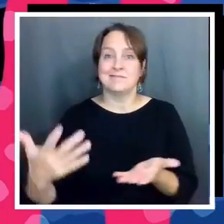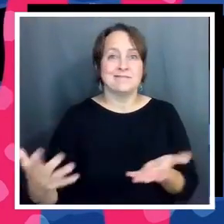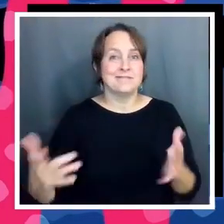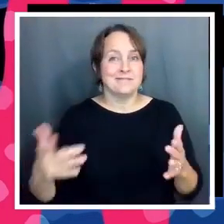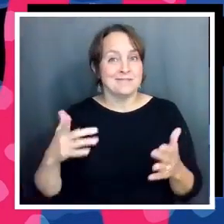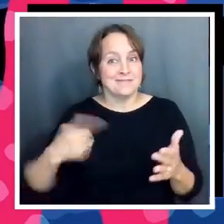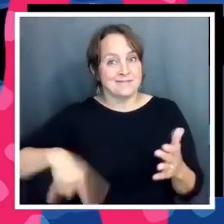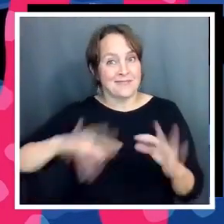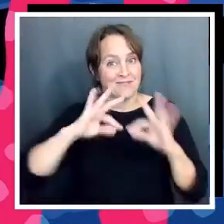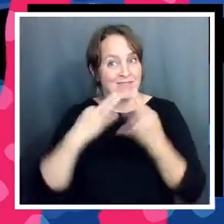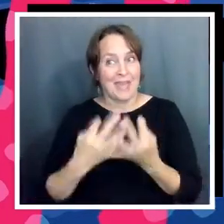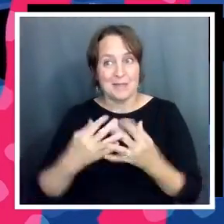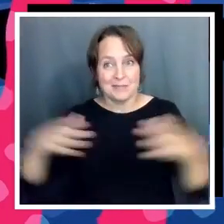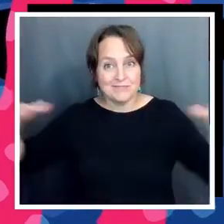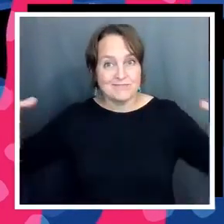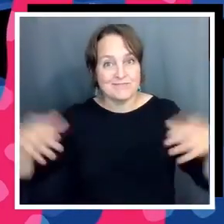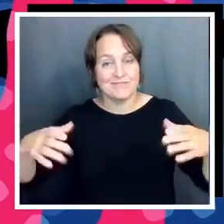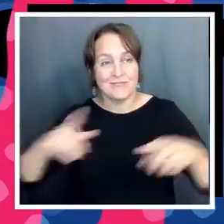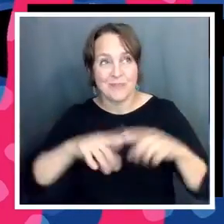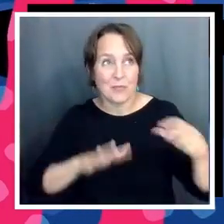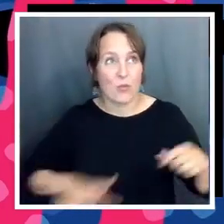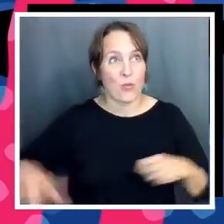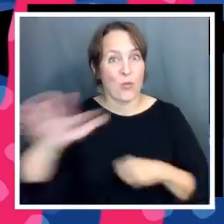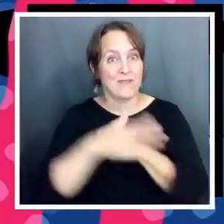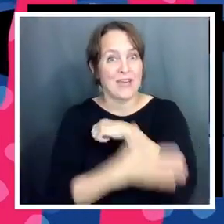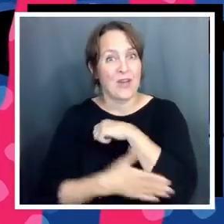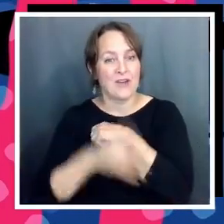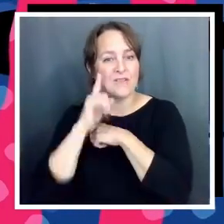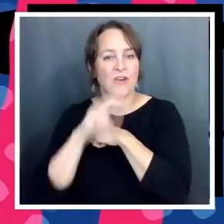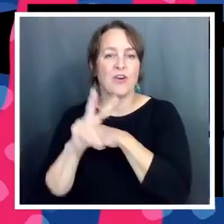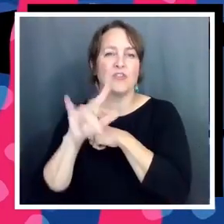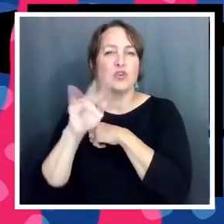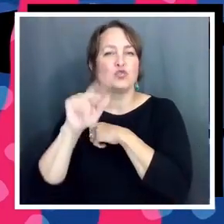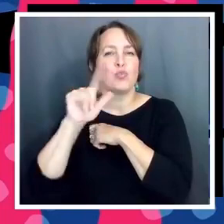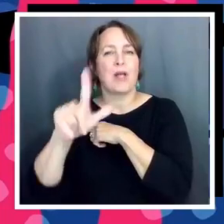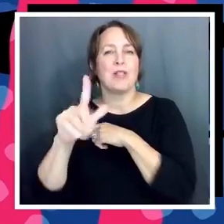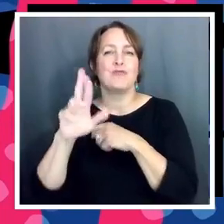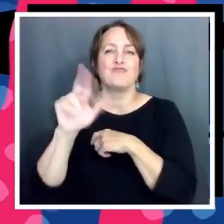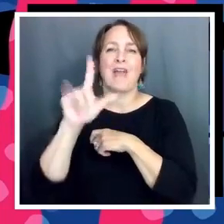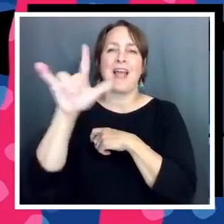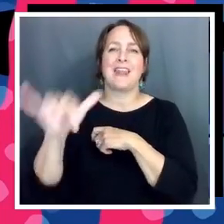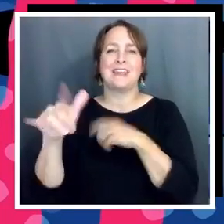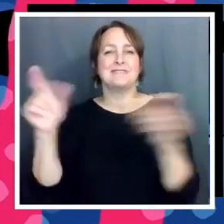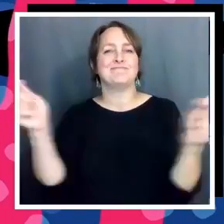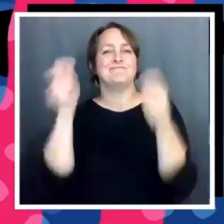CONGRESSWOMAN ROSA DELAURO. I WANT TO THANK YOU AND ALL THE MEMBERS OF THE ECONOMIC SECURITY PROJECT OF BUILDING BACK TOGETHER FOR HOSTING AND